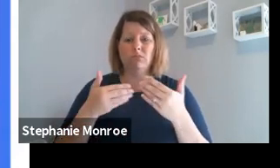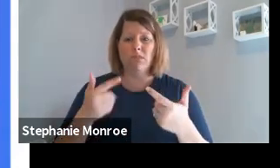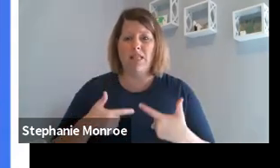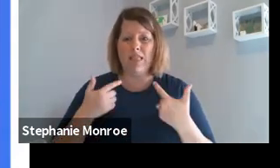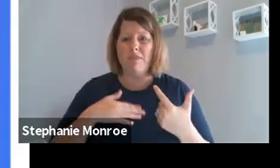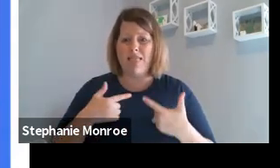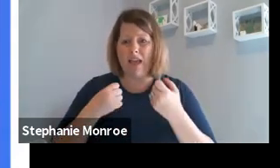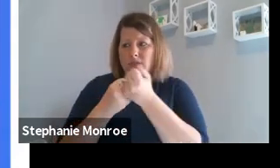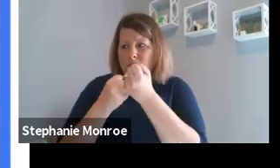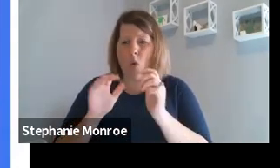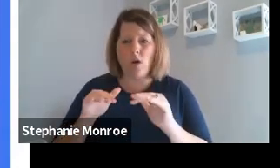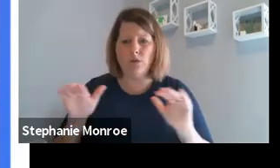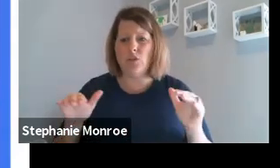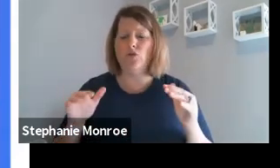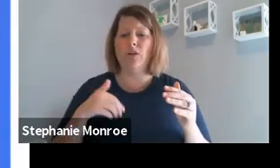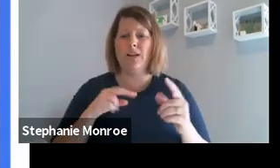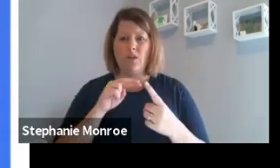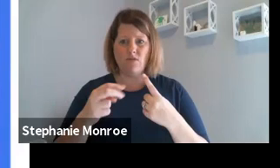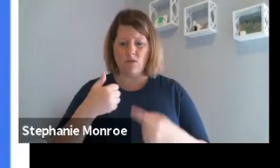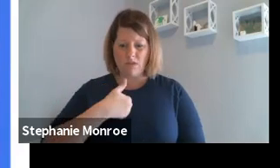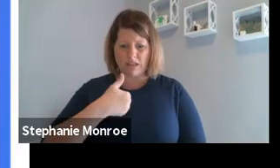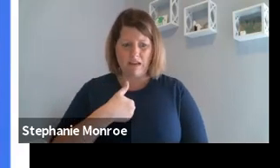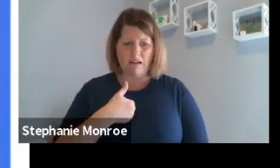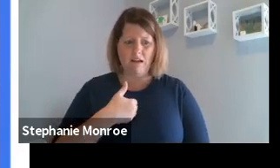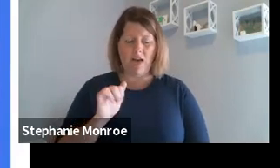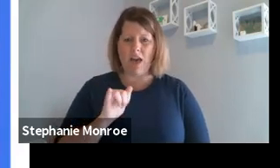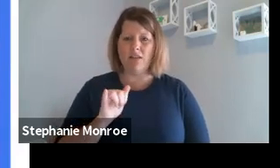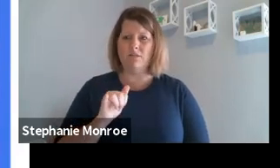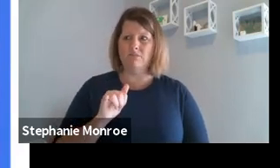their children, and to view themselves as productive individuals.